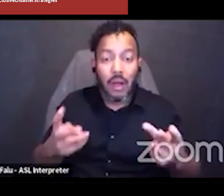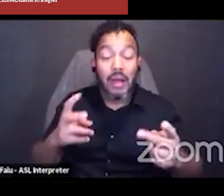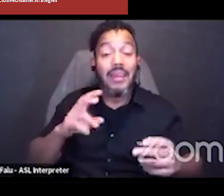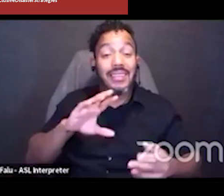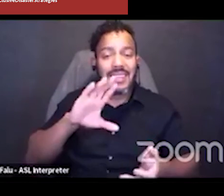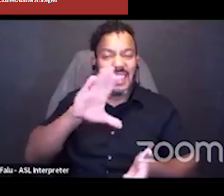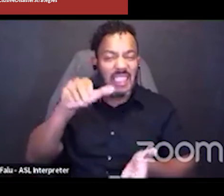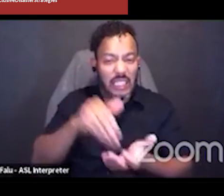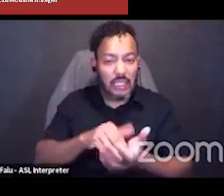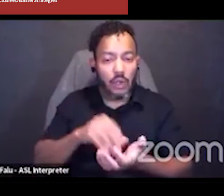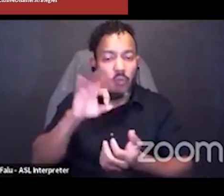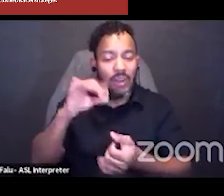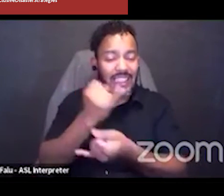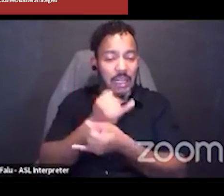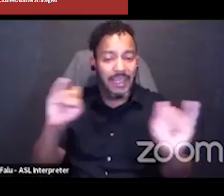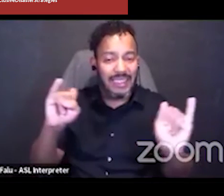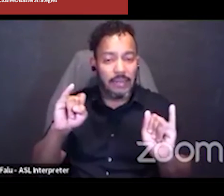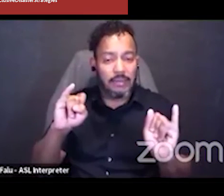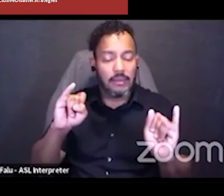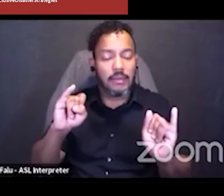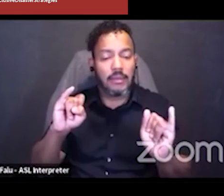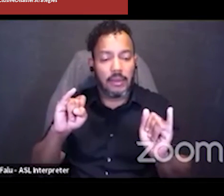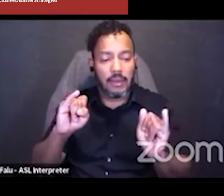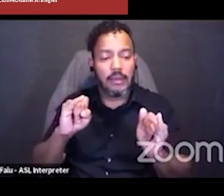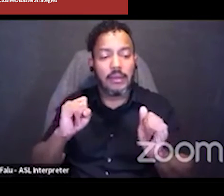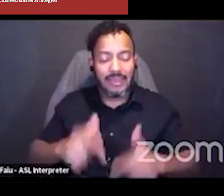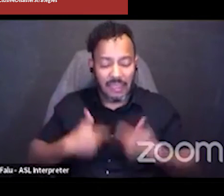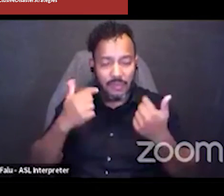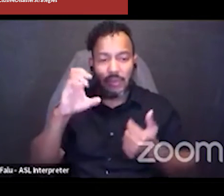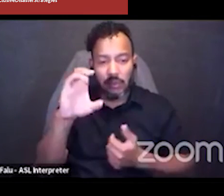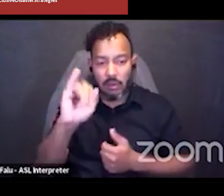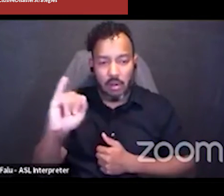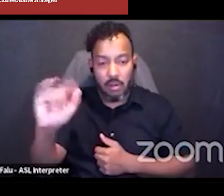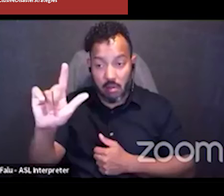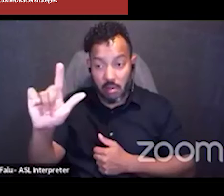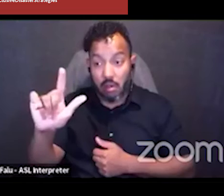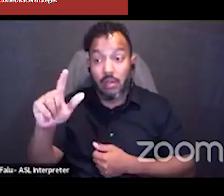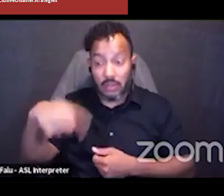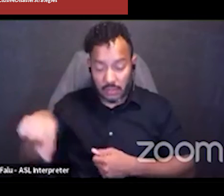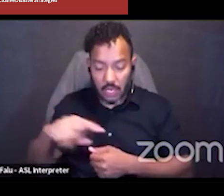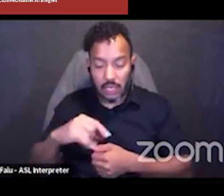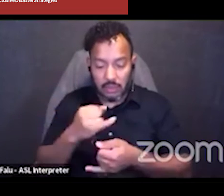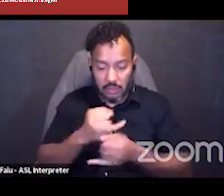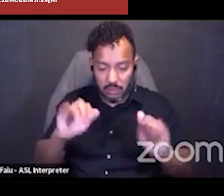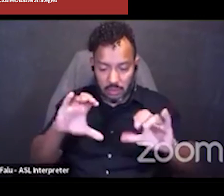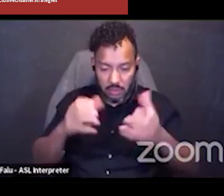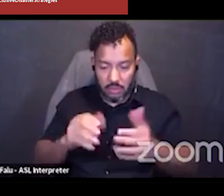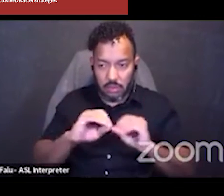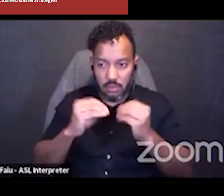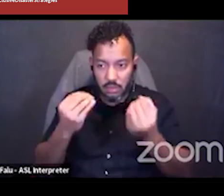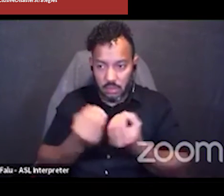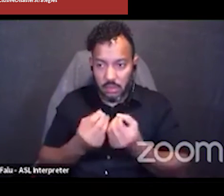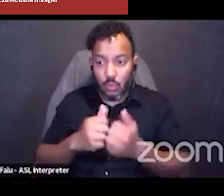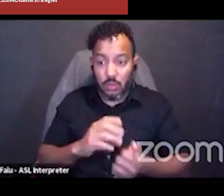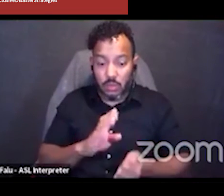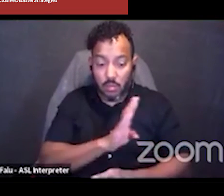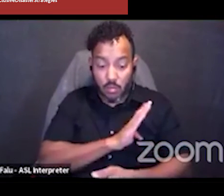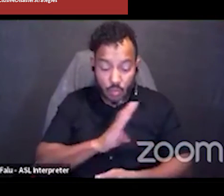The centers for independent living are disability-led organizations with a board and staff of over